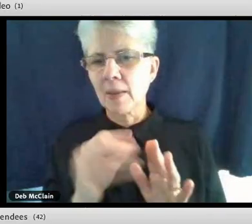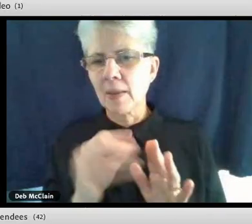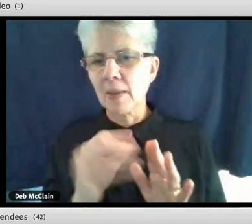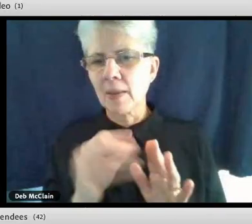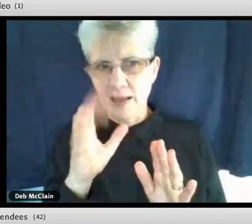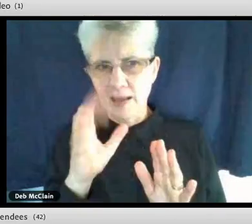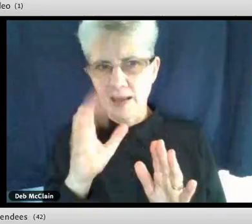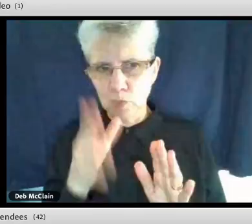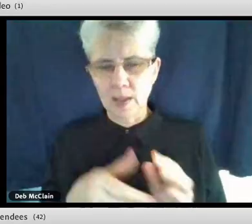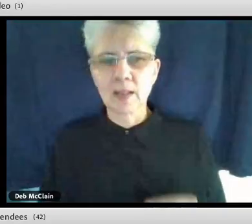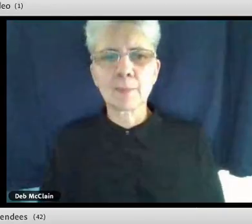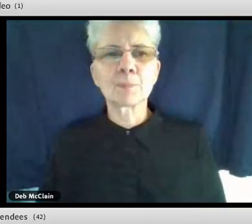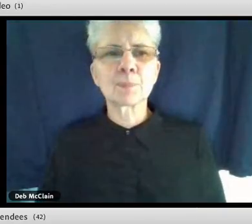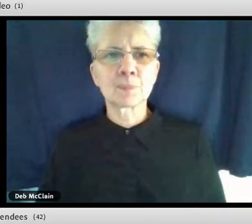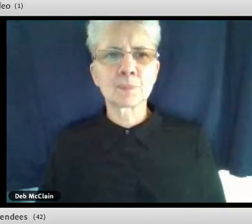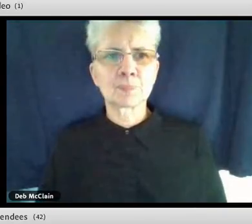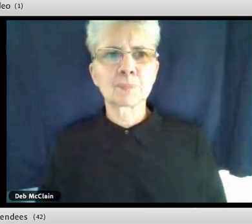and again, you will get a copy of the slides.